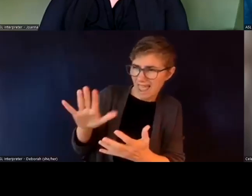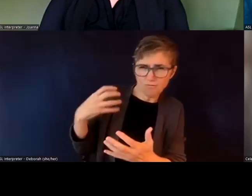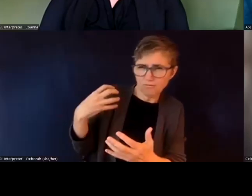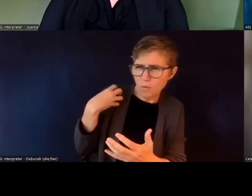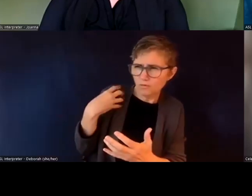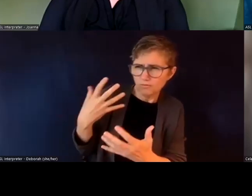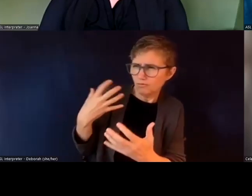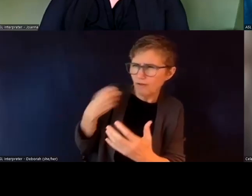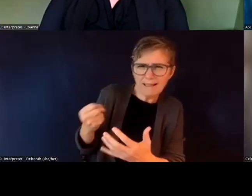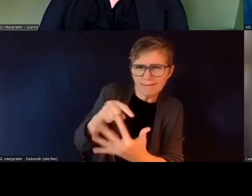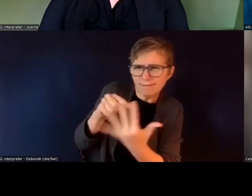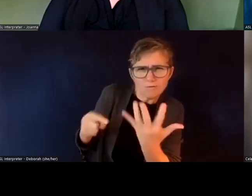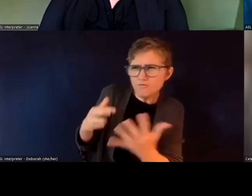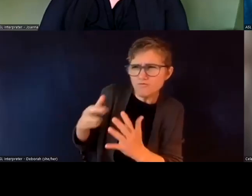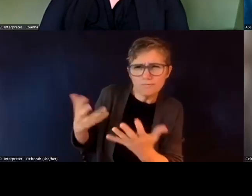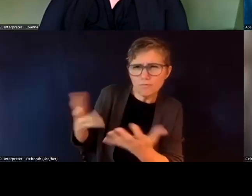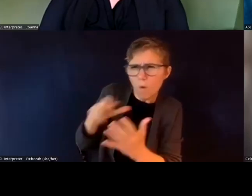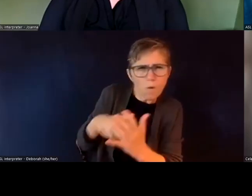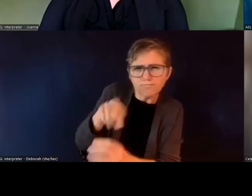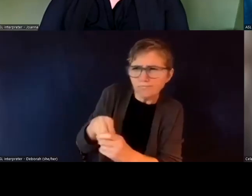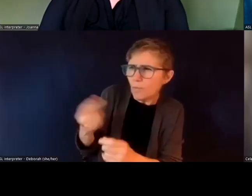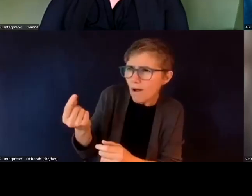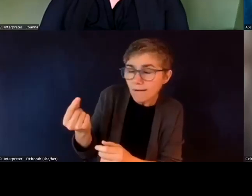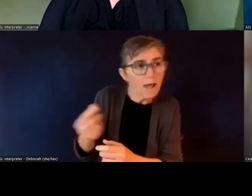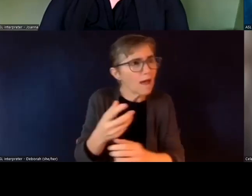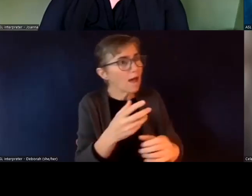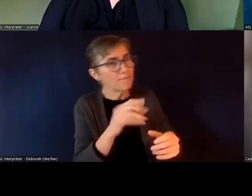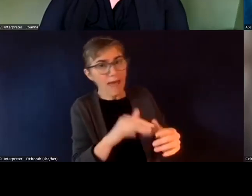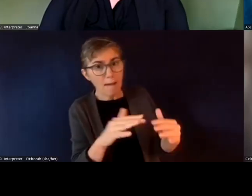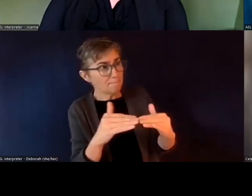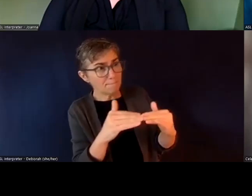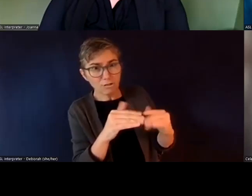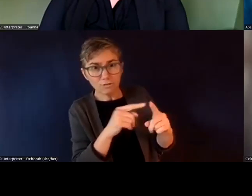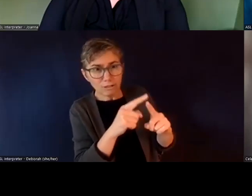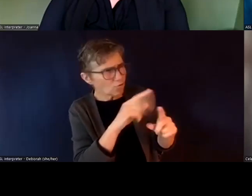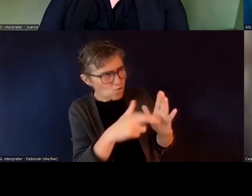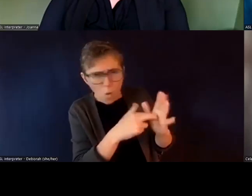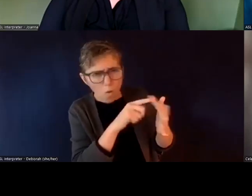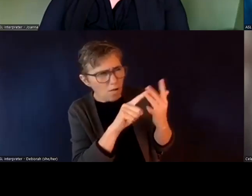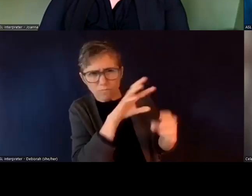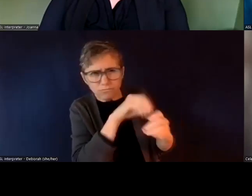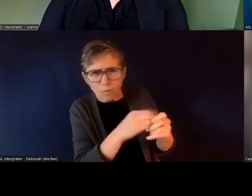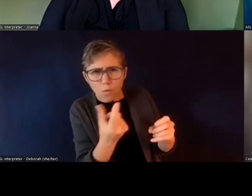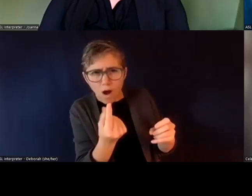role. We need to understand more about the strengths of the Peer Specialist role. They